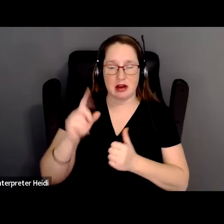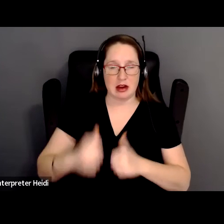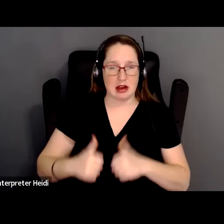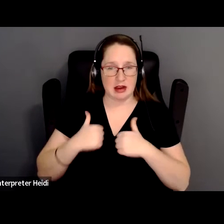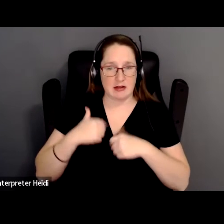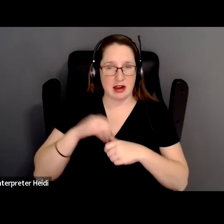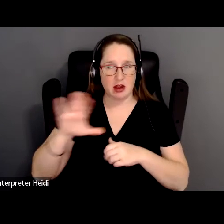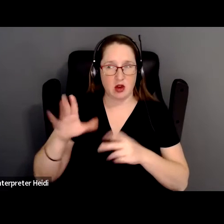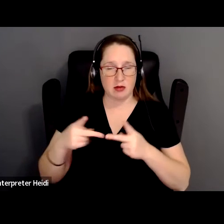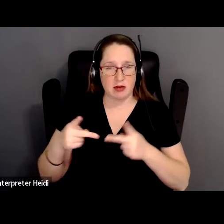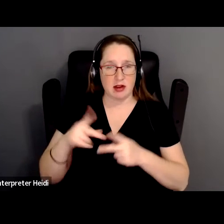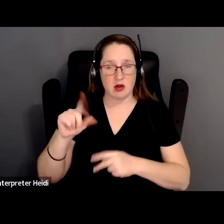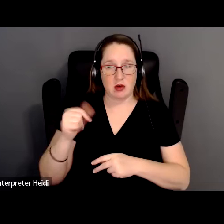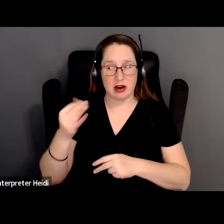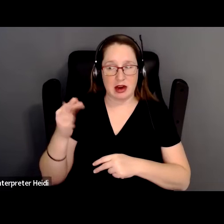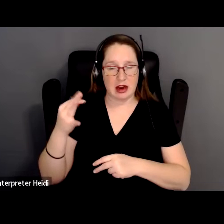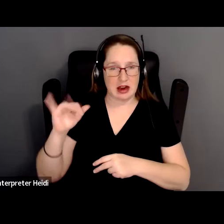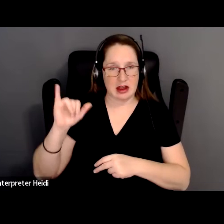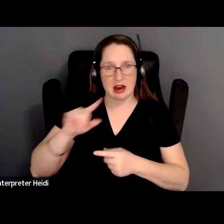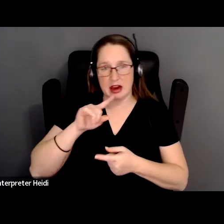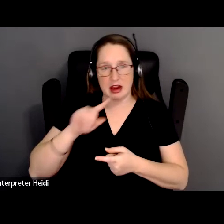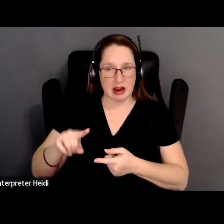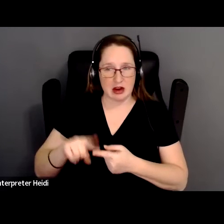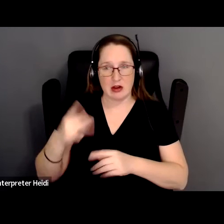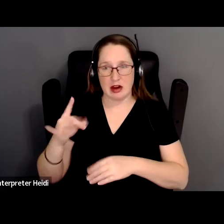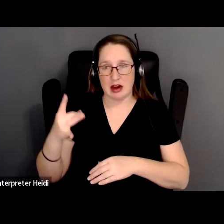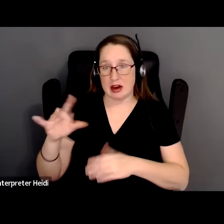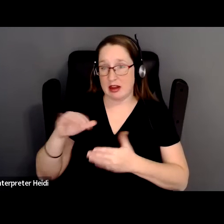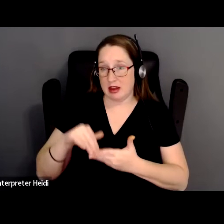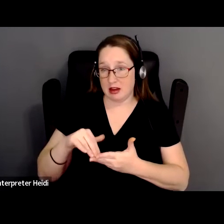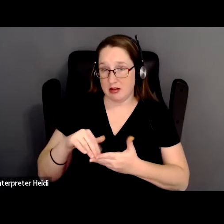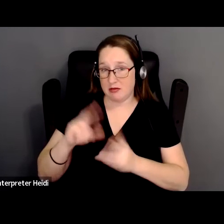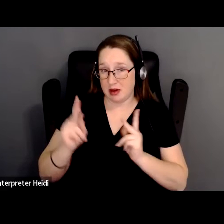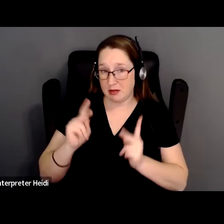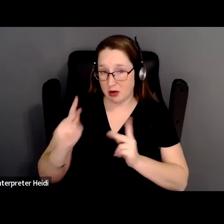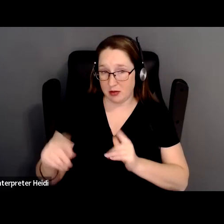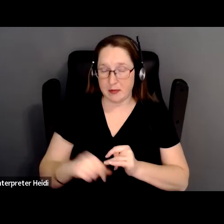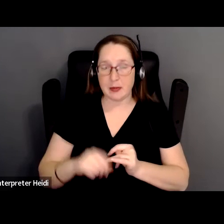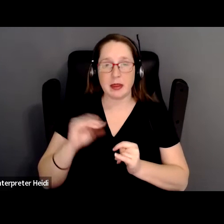and by 2019 that had declined to 18,000 people, and then the final category.